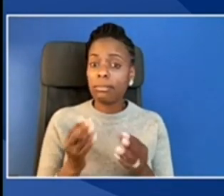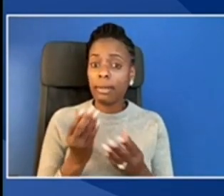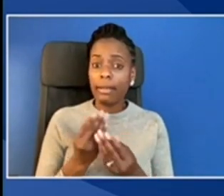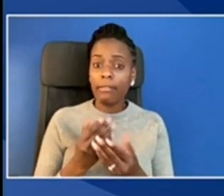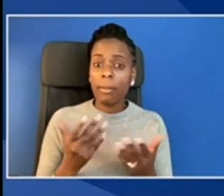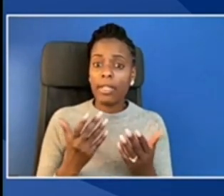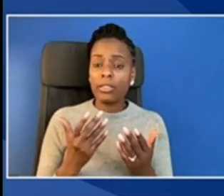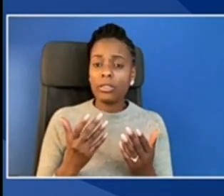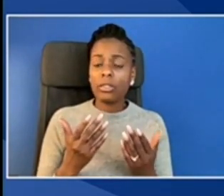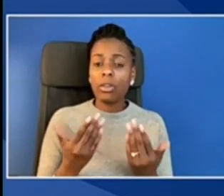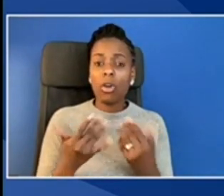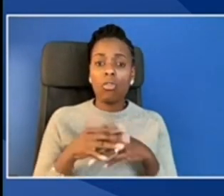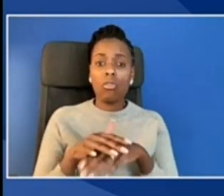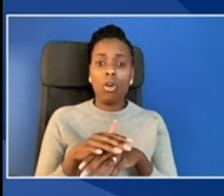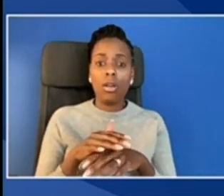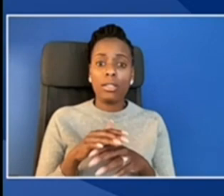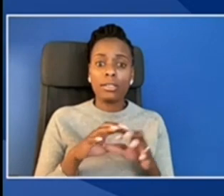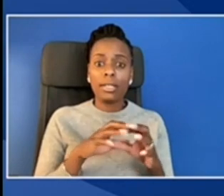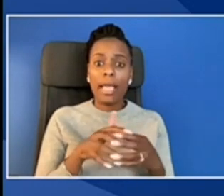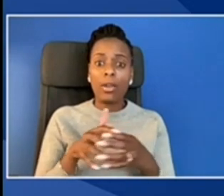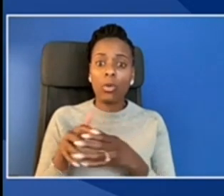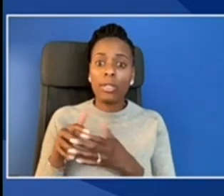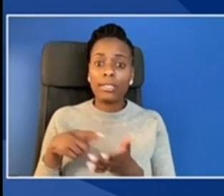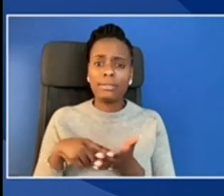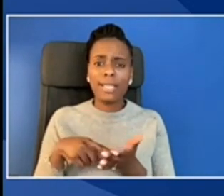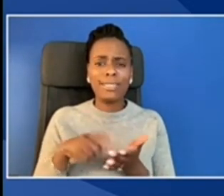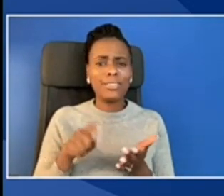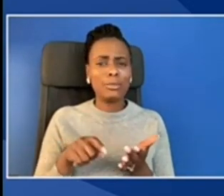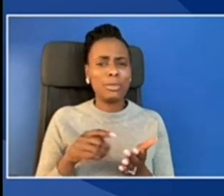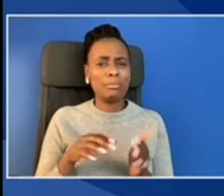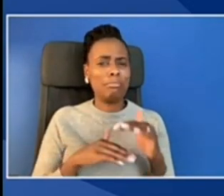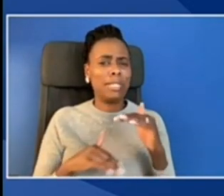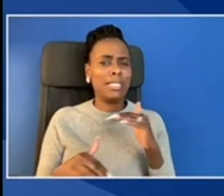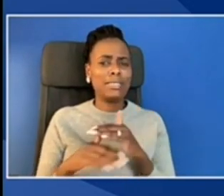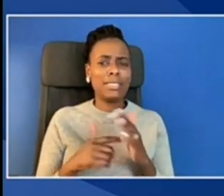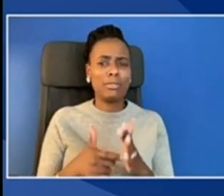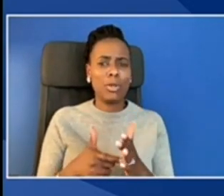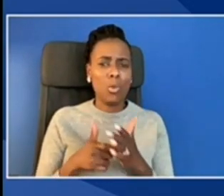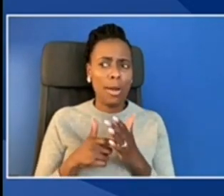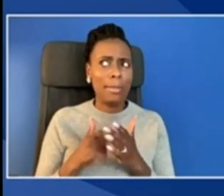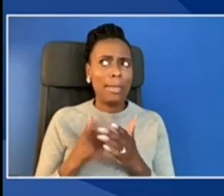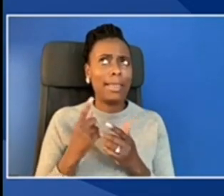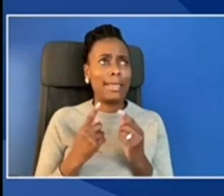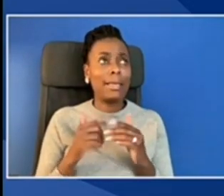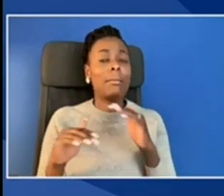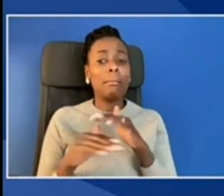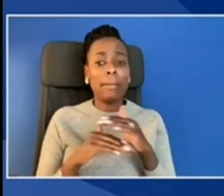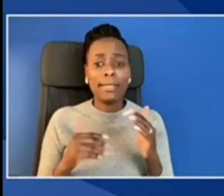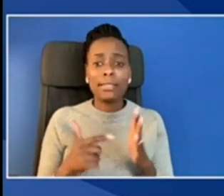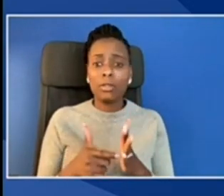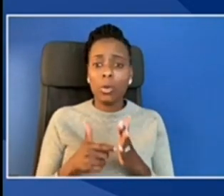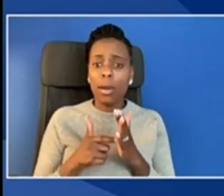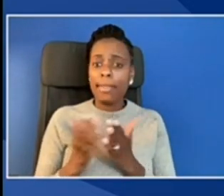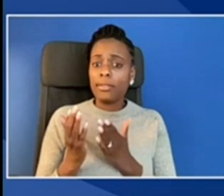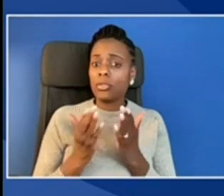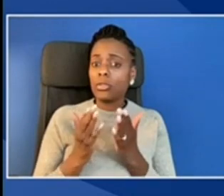categories of debts, it should be just a basic requirement. In fact, I think it is a basic requirement that servicers be able to do this.